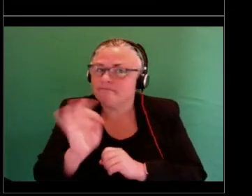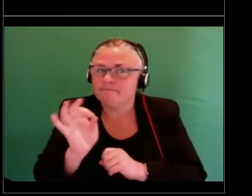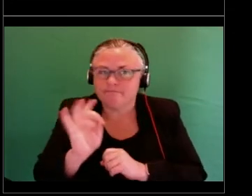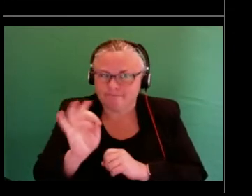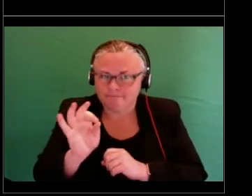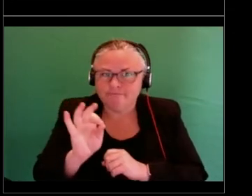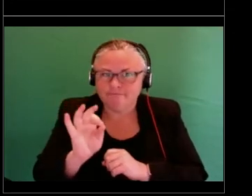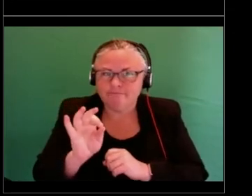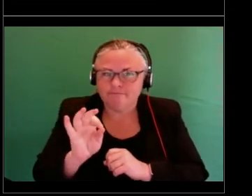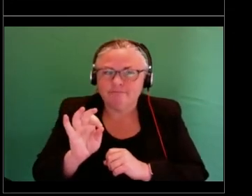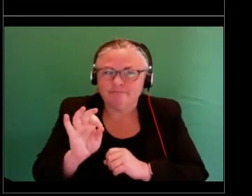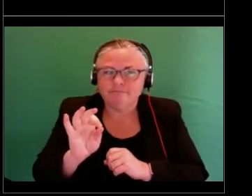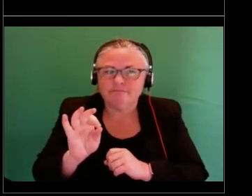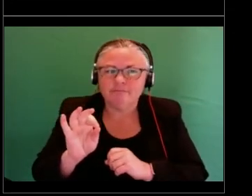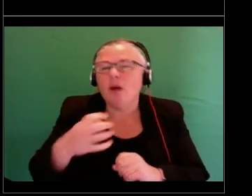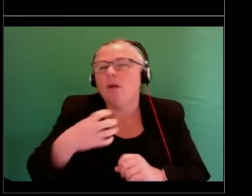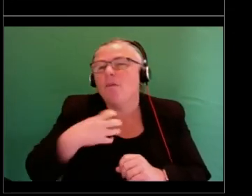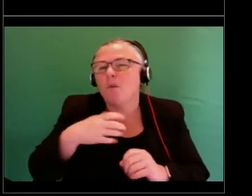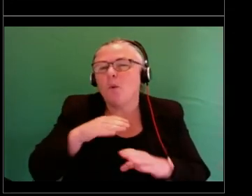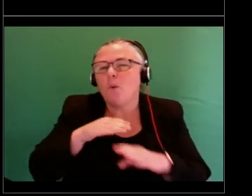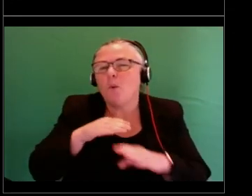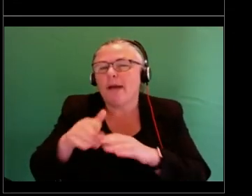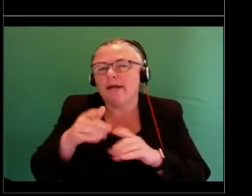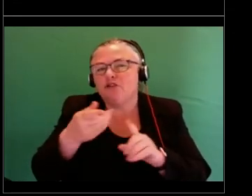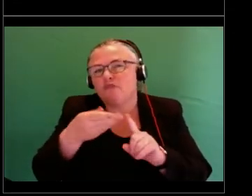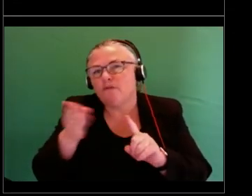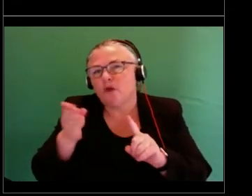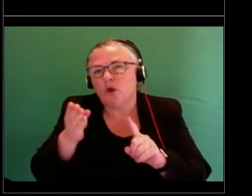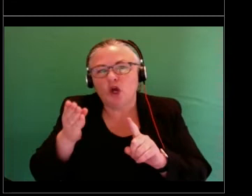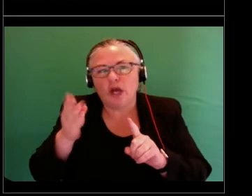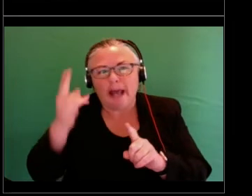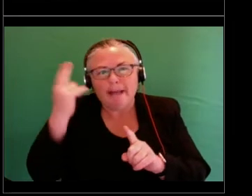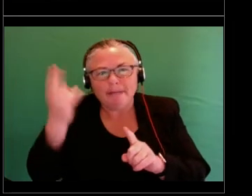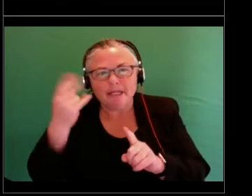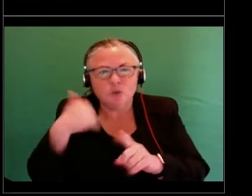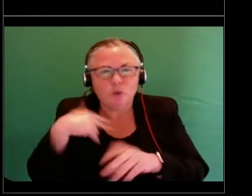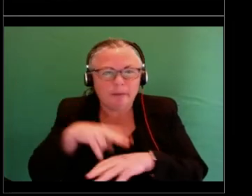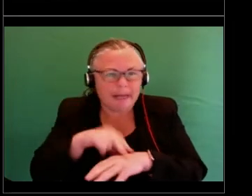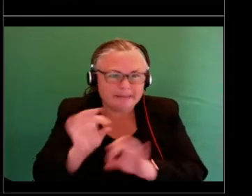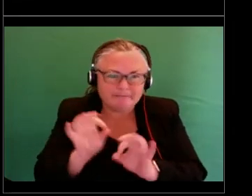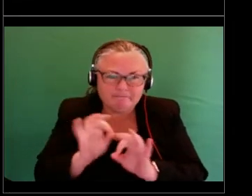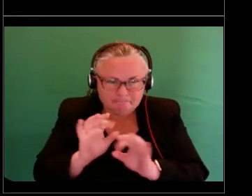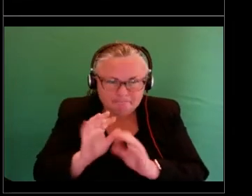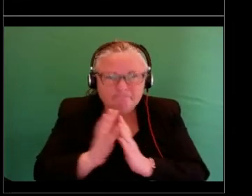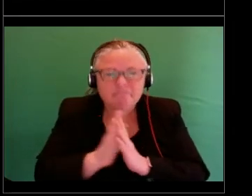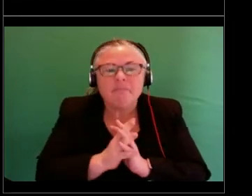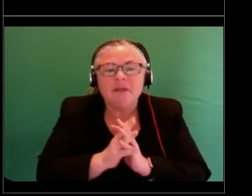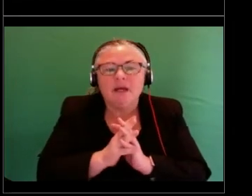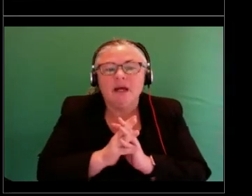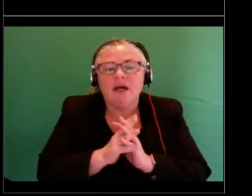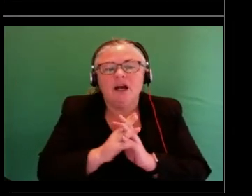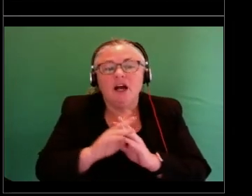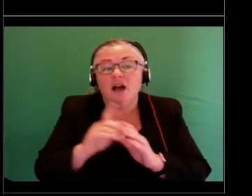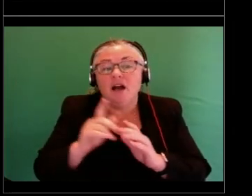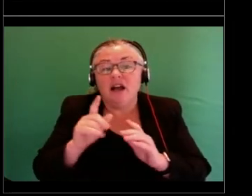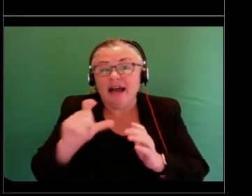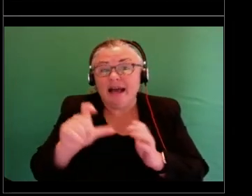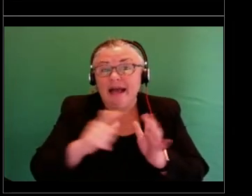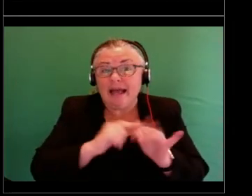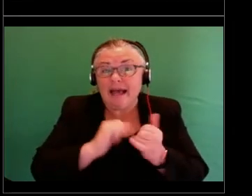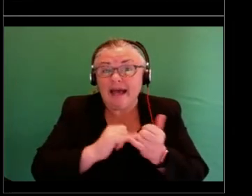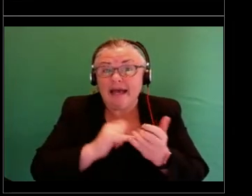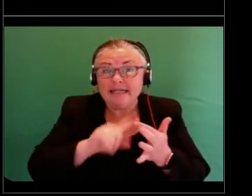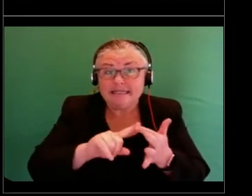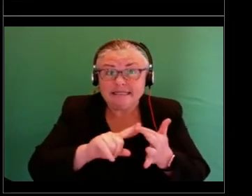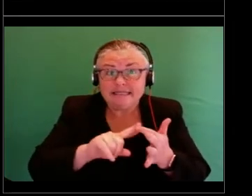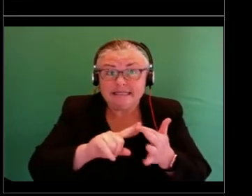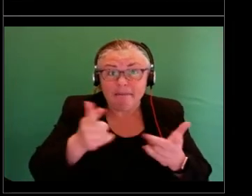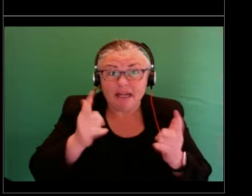In terms of social supports, we can help as a social support worker, so we could go